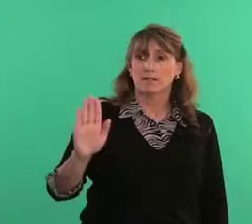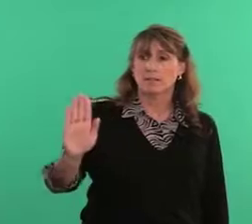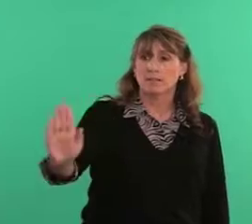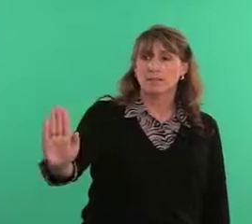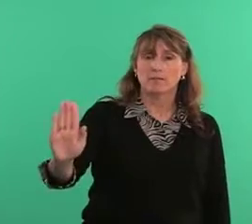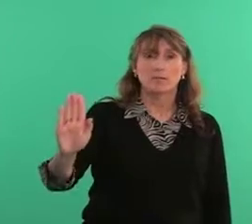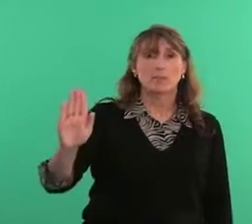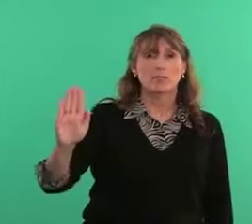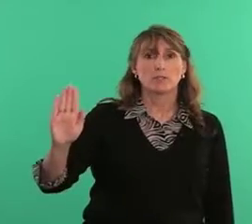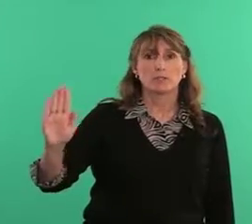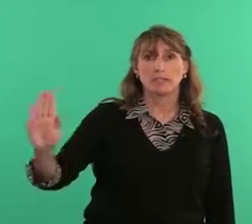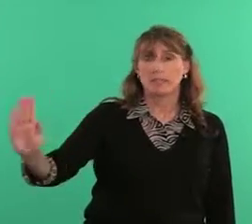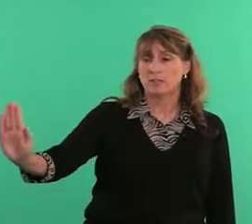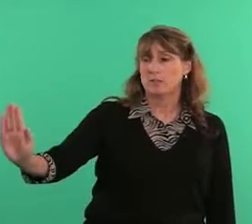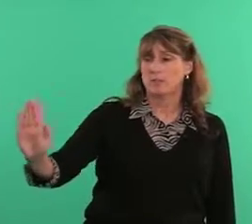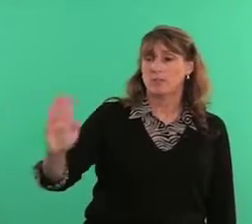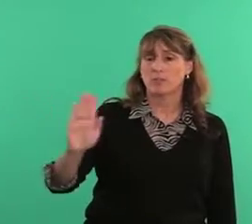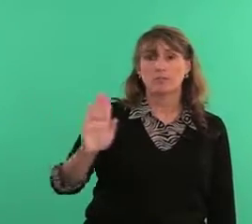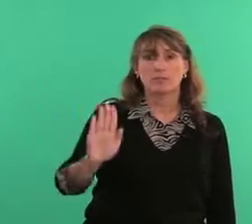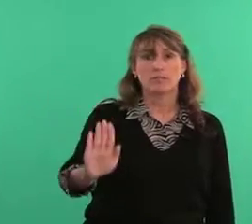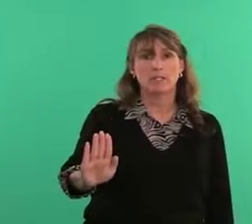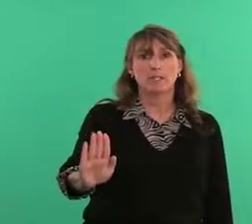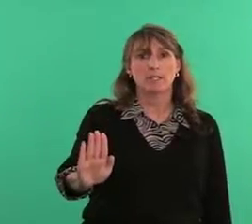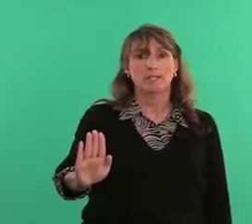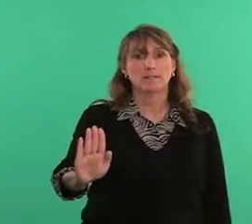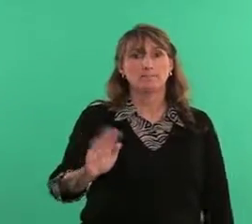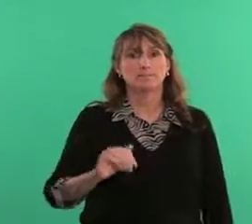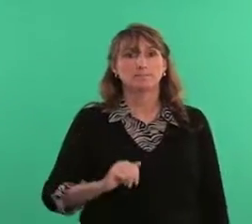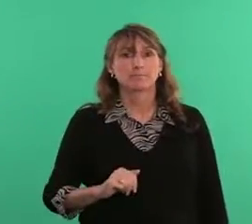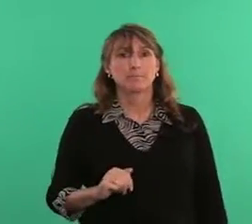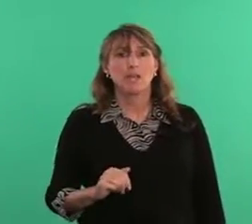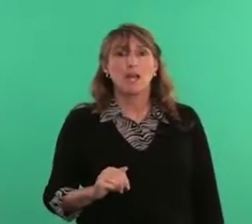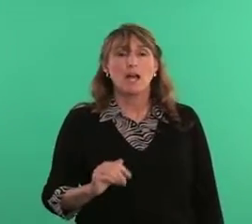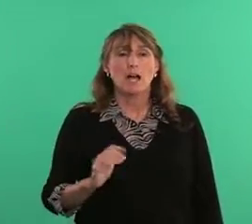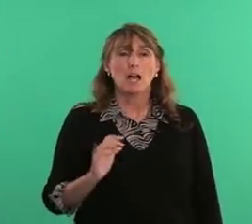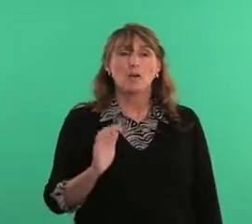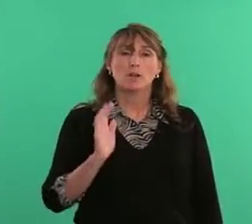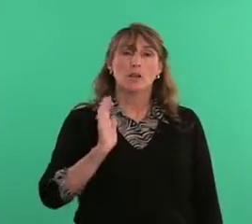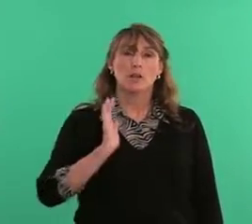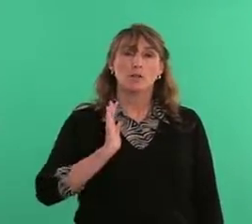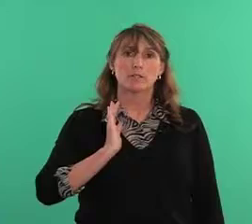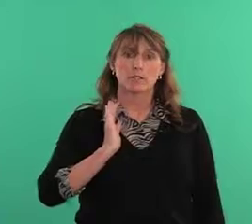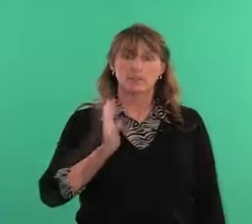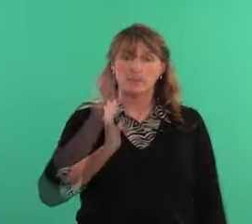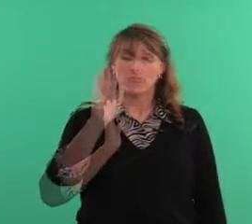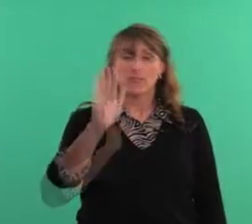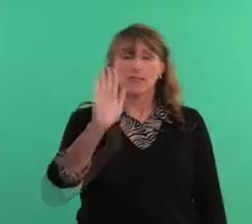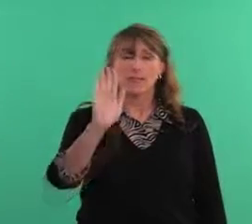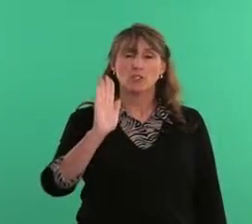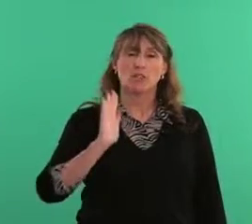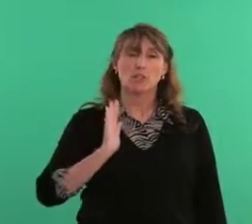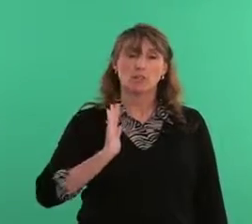point towards his, hers, its our, ours five handshape